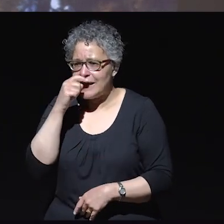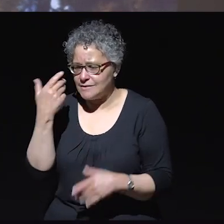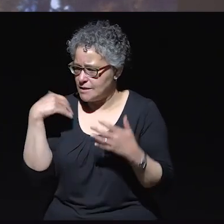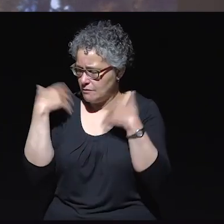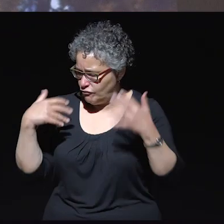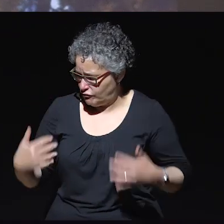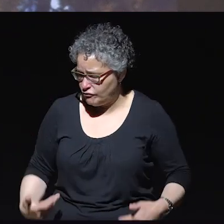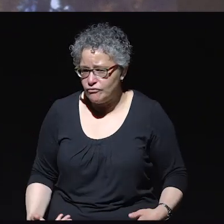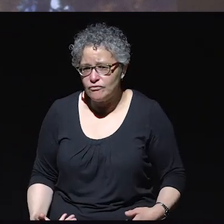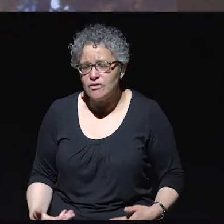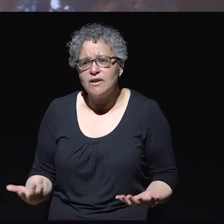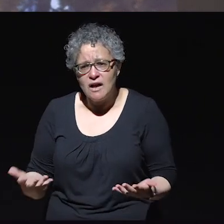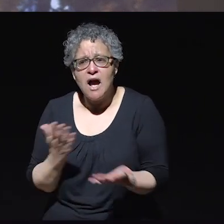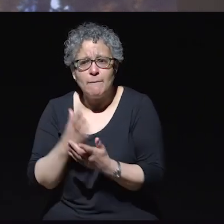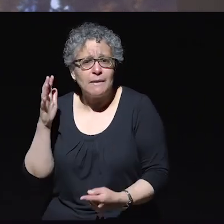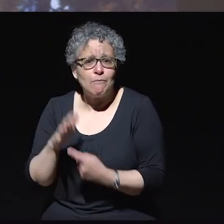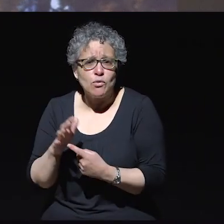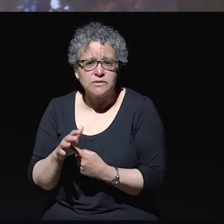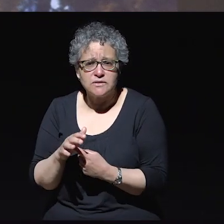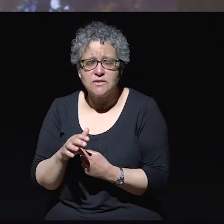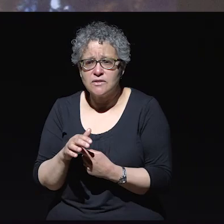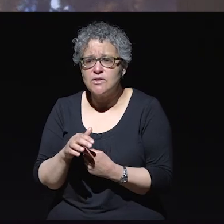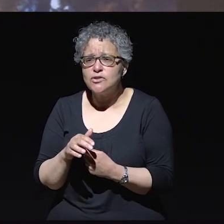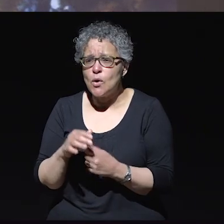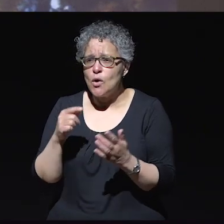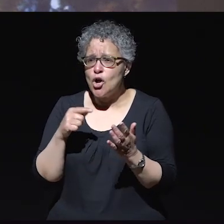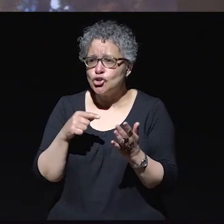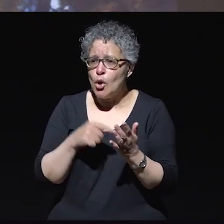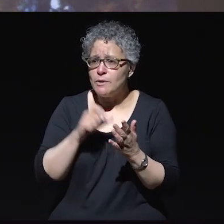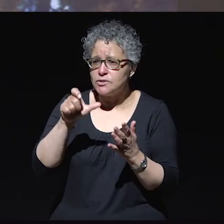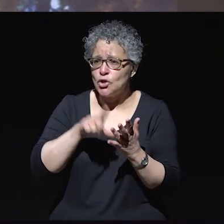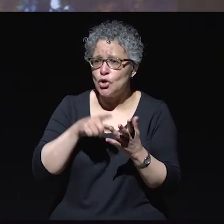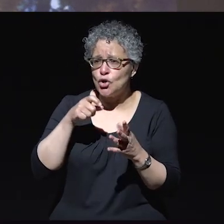So, for example, the portrait of Thomas Coke on the left-hand side, he's in Van Dyck dress.